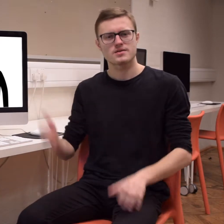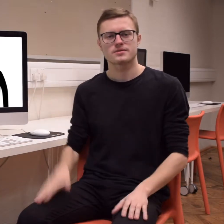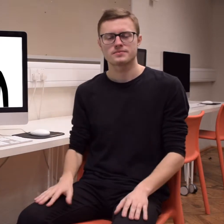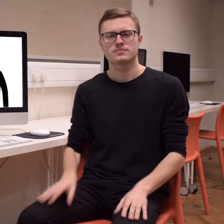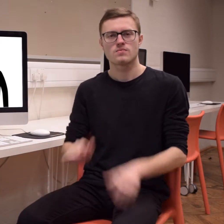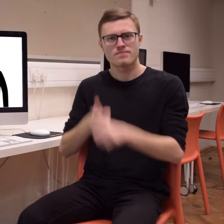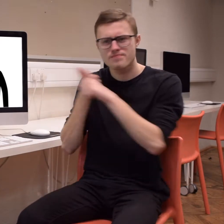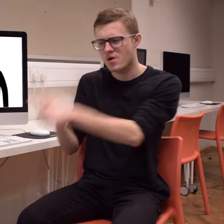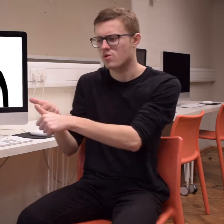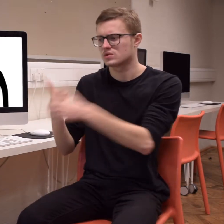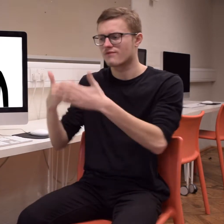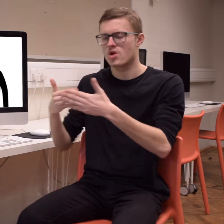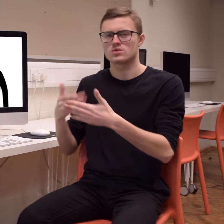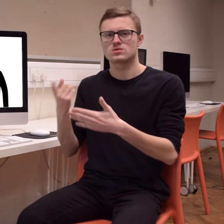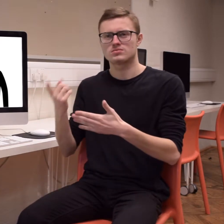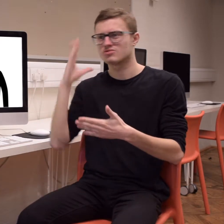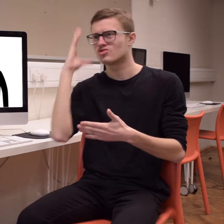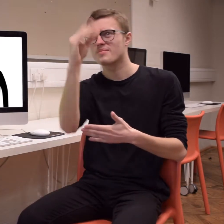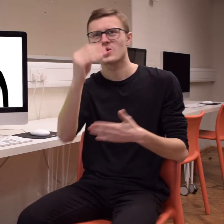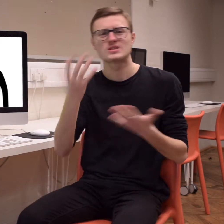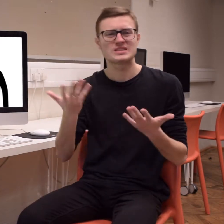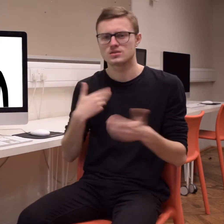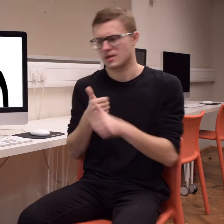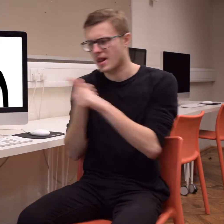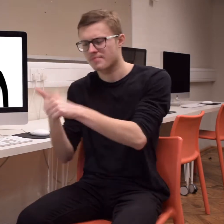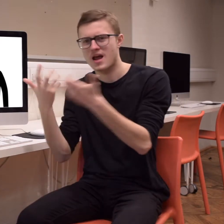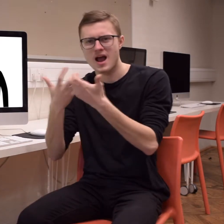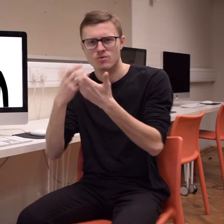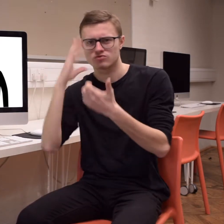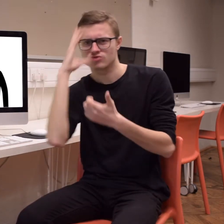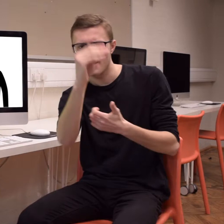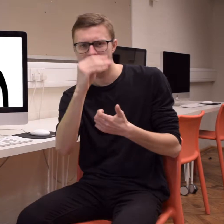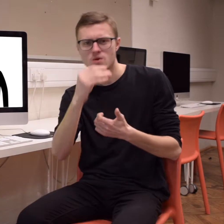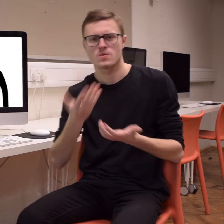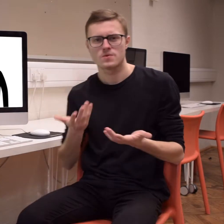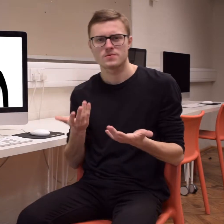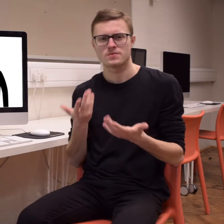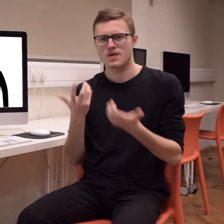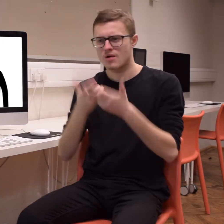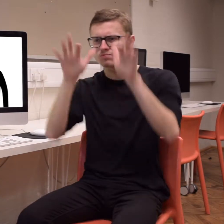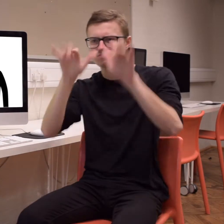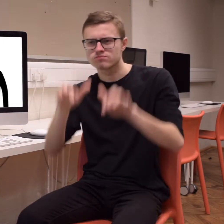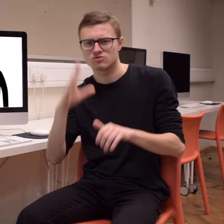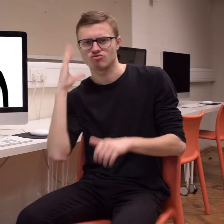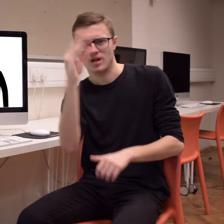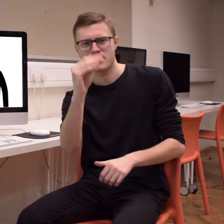Support your friend - offering to go with them to report the bullying and help them think about